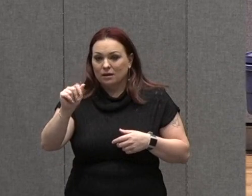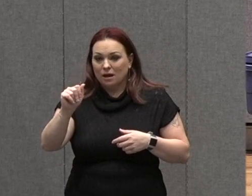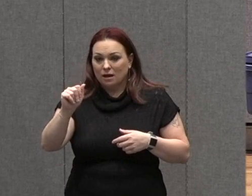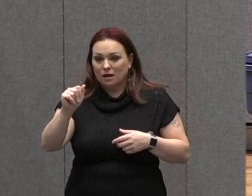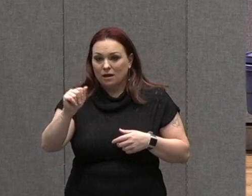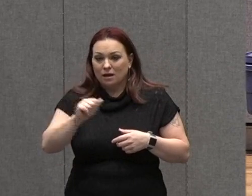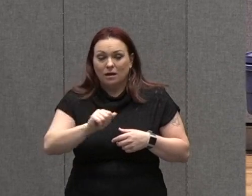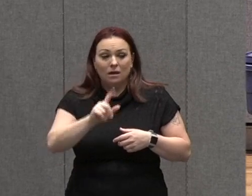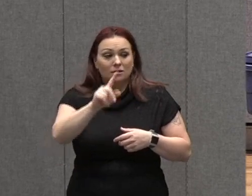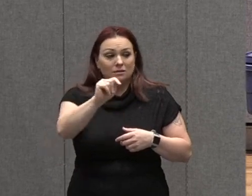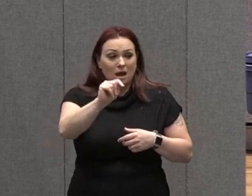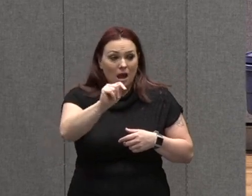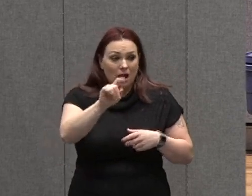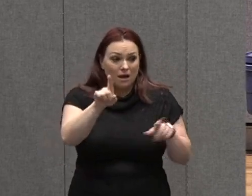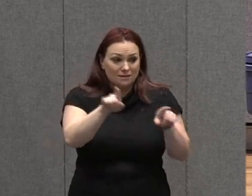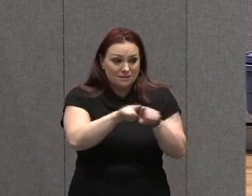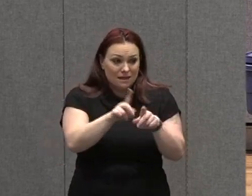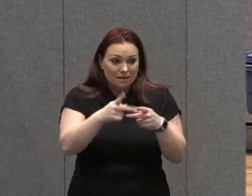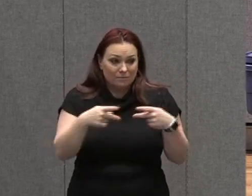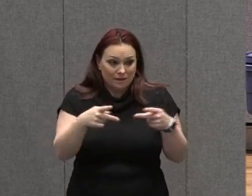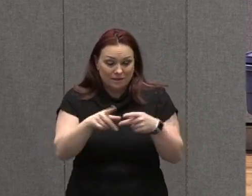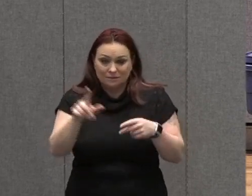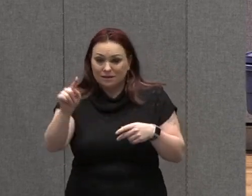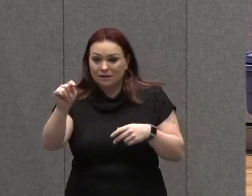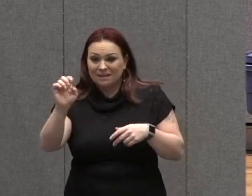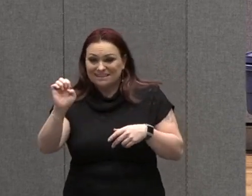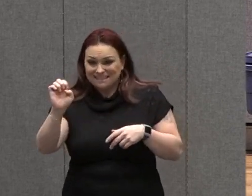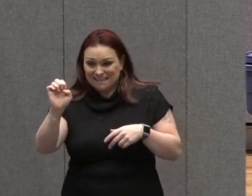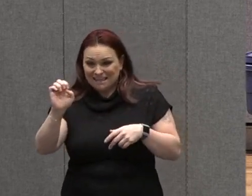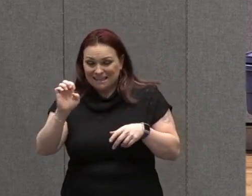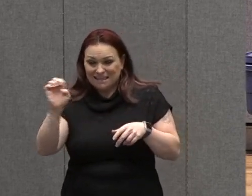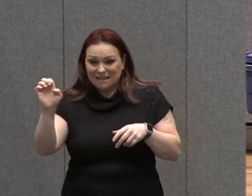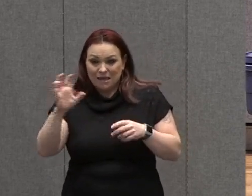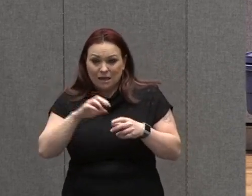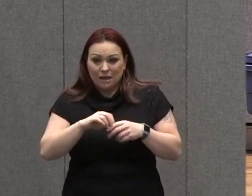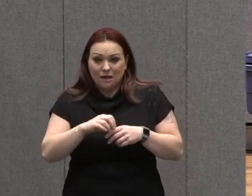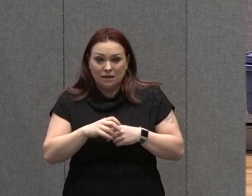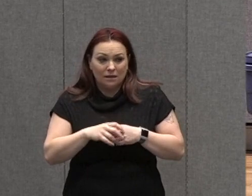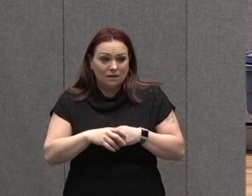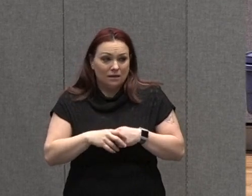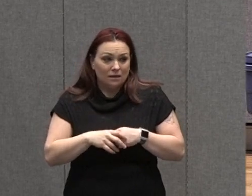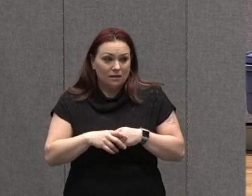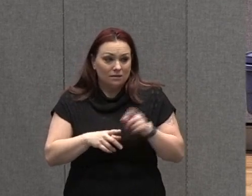the ti is in the same place, and then you put two sounds in between. Ta is the first right?